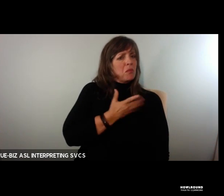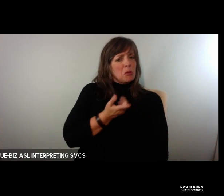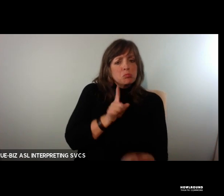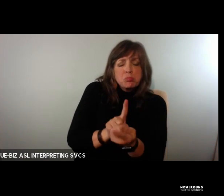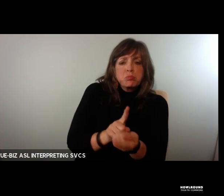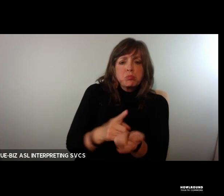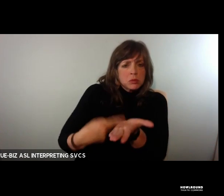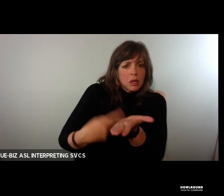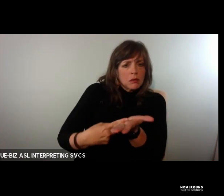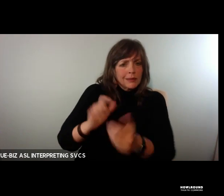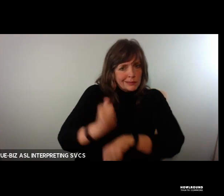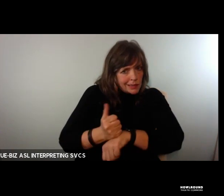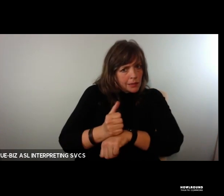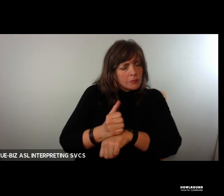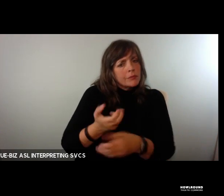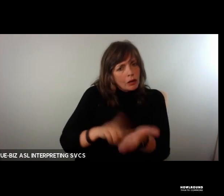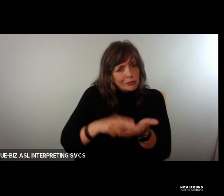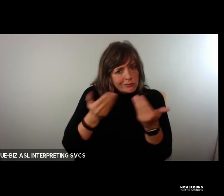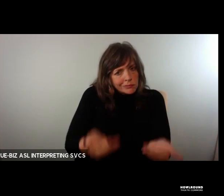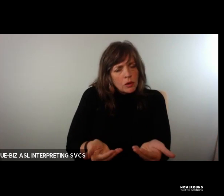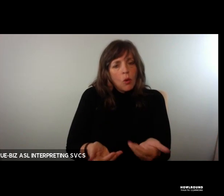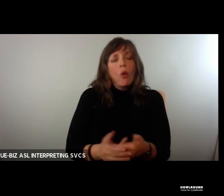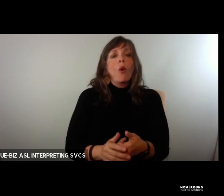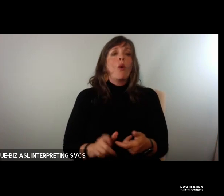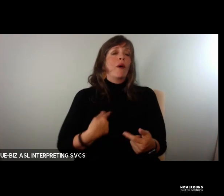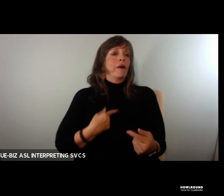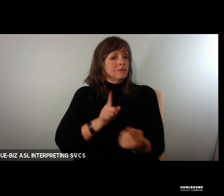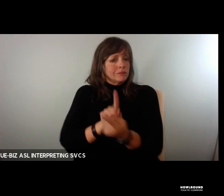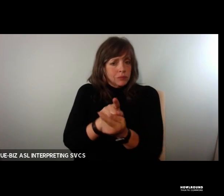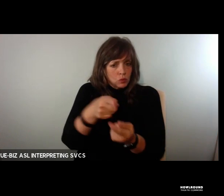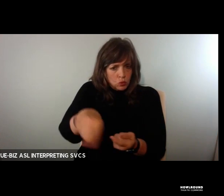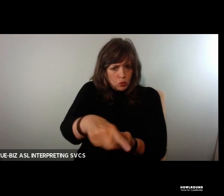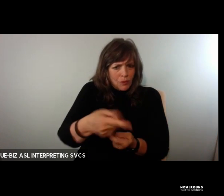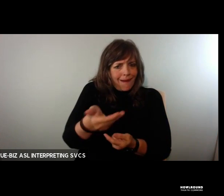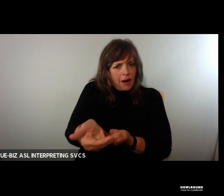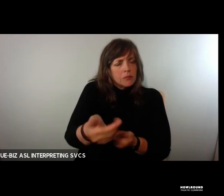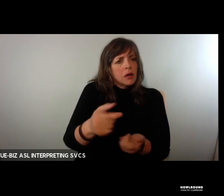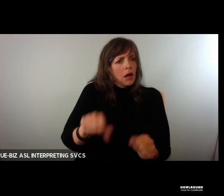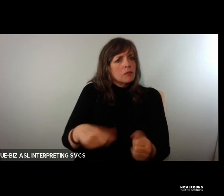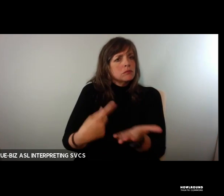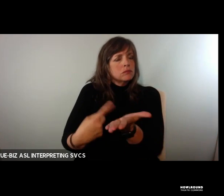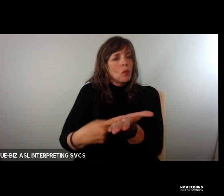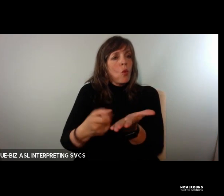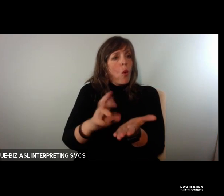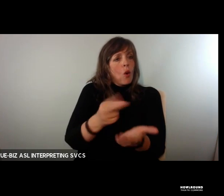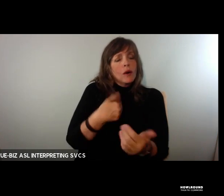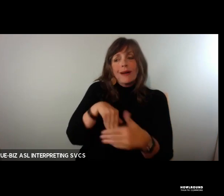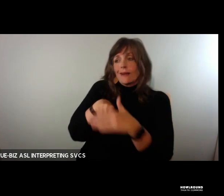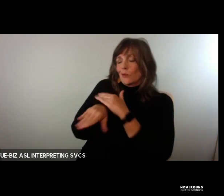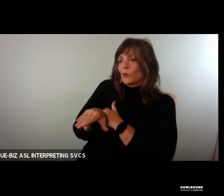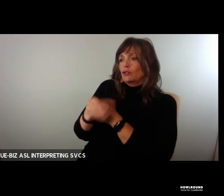You can speak directly with the hiring party about it or there's also other tools, you can go to the Office of Labor Policy Standards